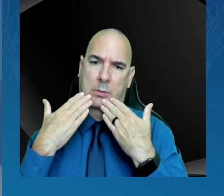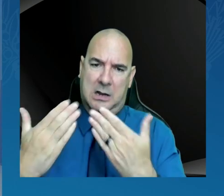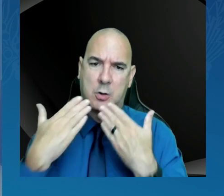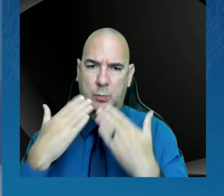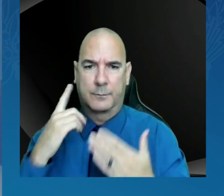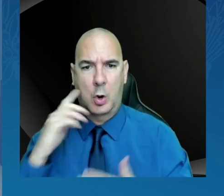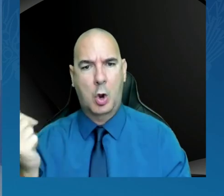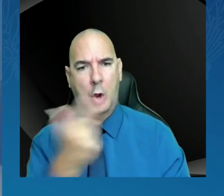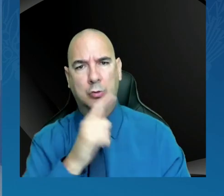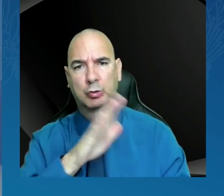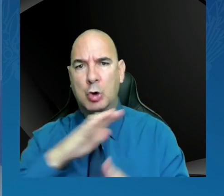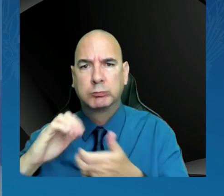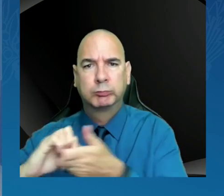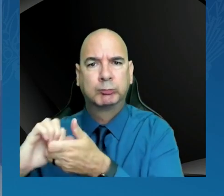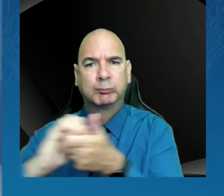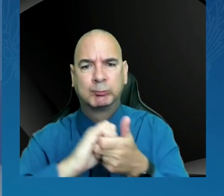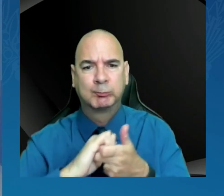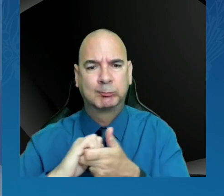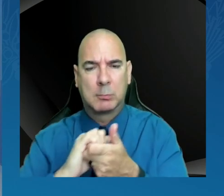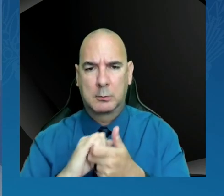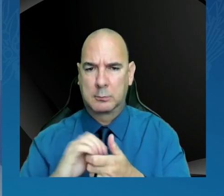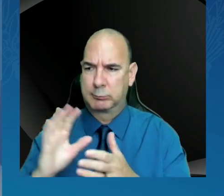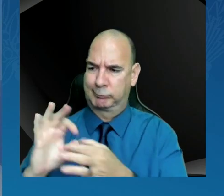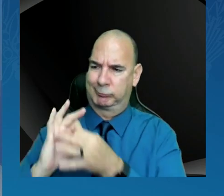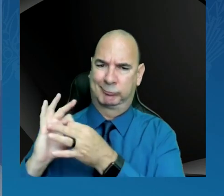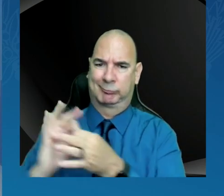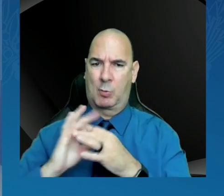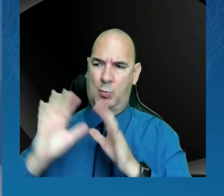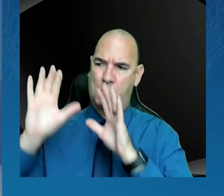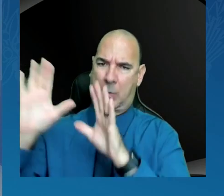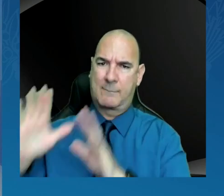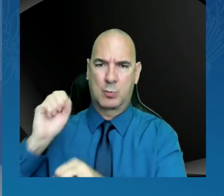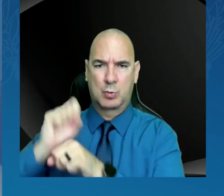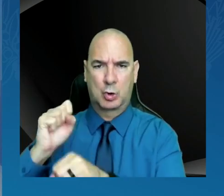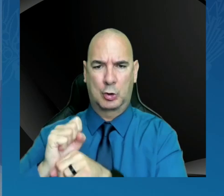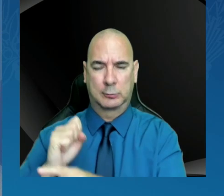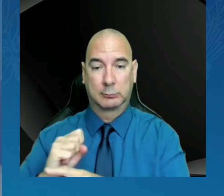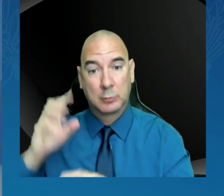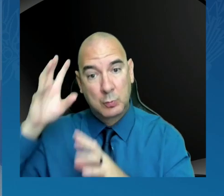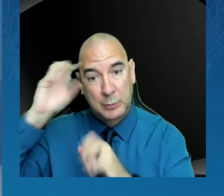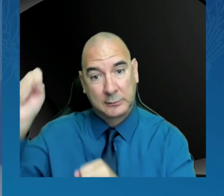President Biden and Vice President Harris, I want to thank them as well for their leadership, the state, local leaders,